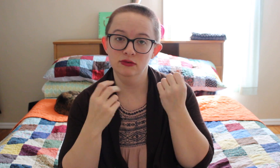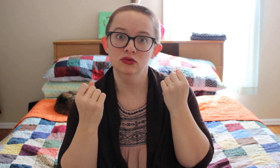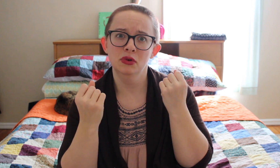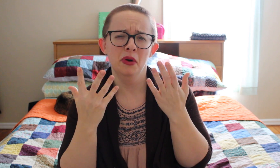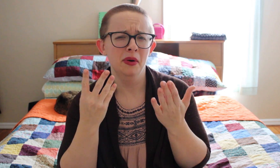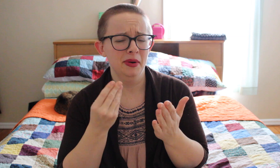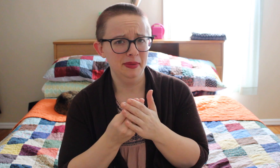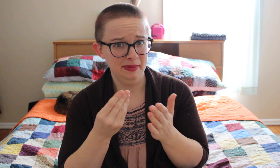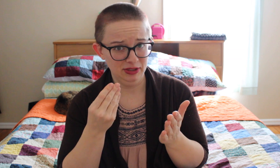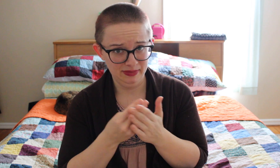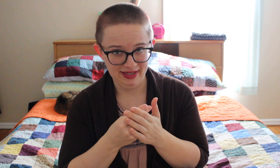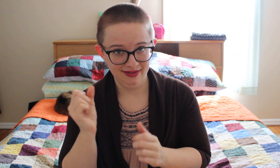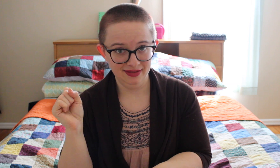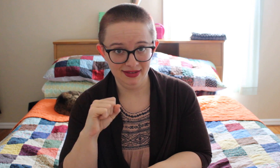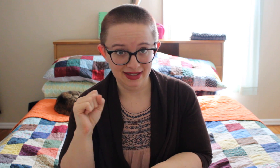You really save so much money!